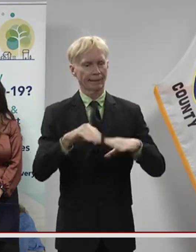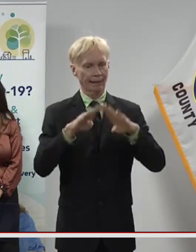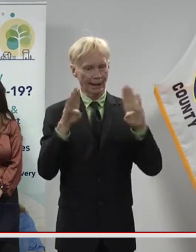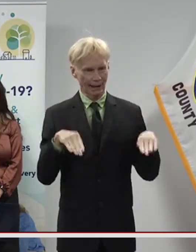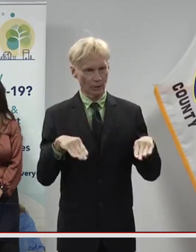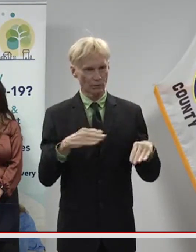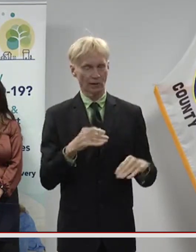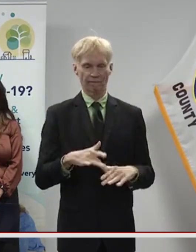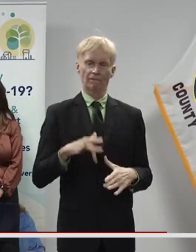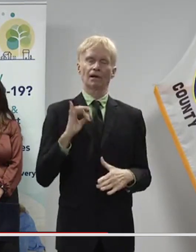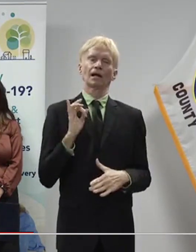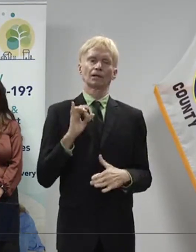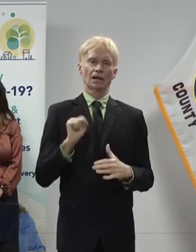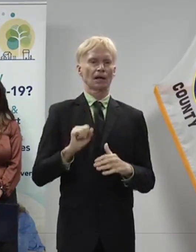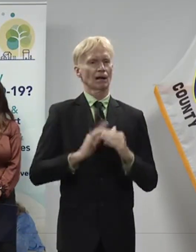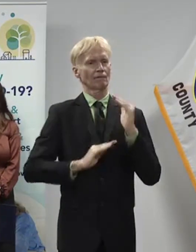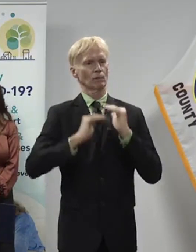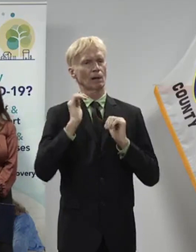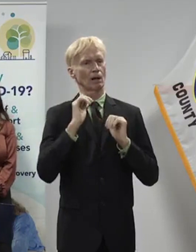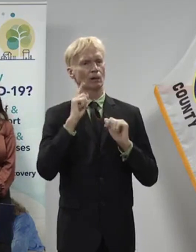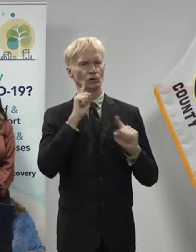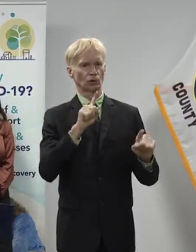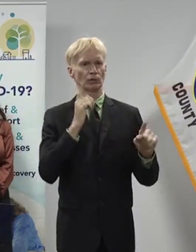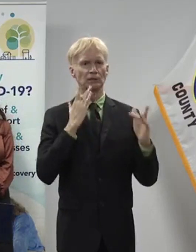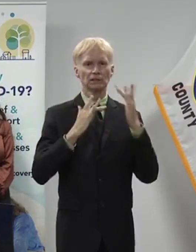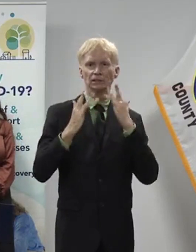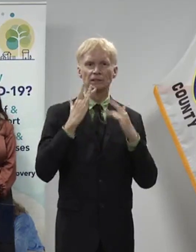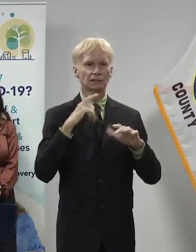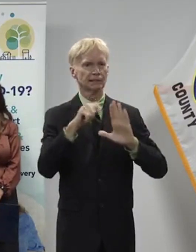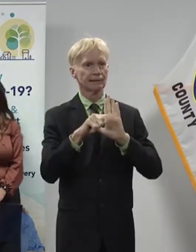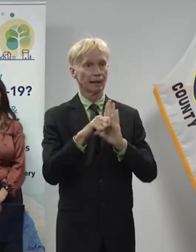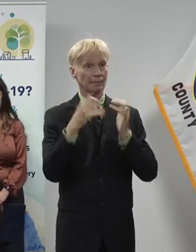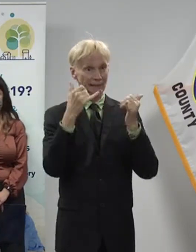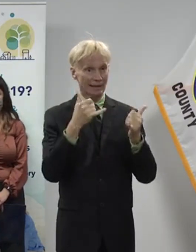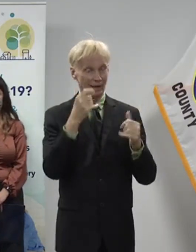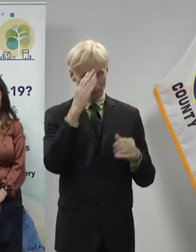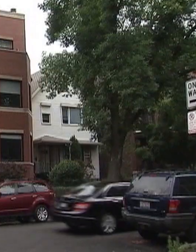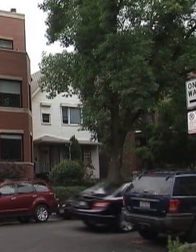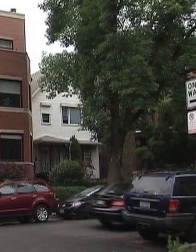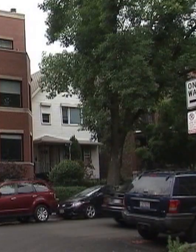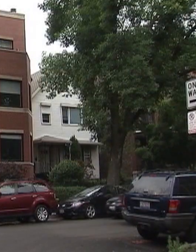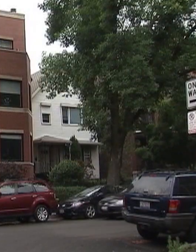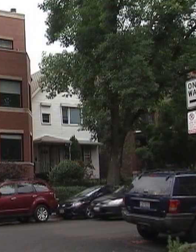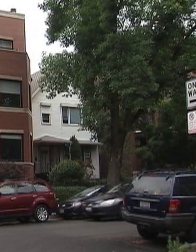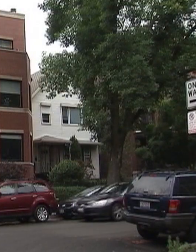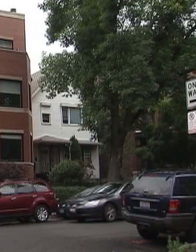FUNDING WILL HELP SUPPORT INDIVIDUALS SO THEY CAN REMAIN HOUSED AND HOPEFULLY FIND SOME